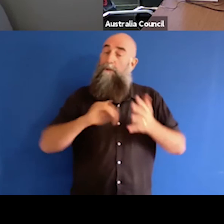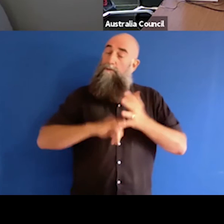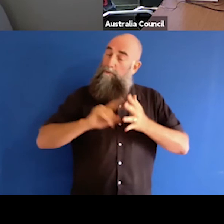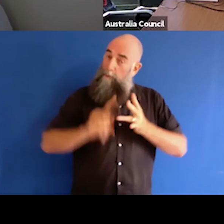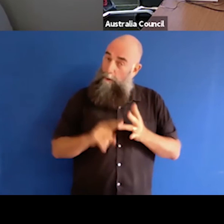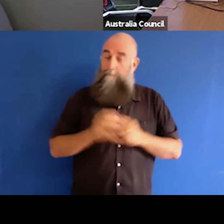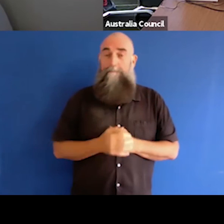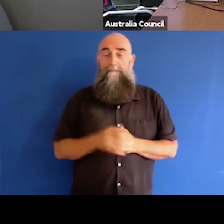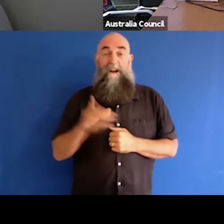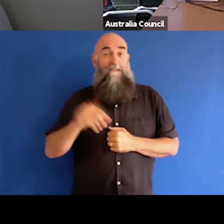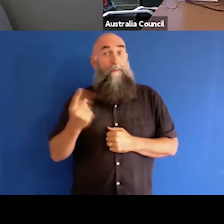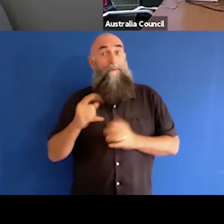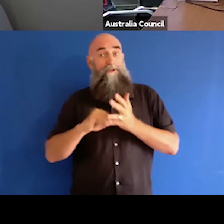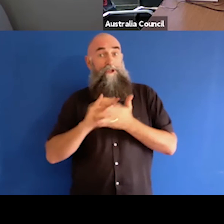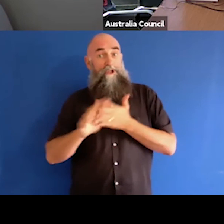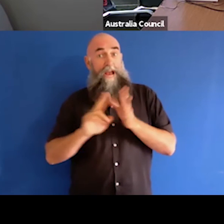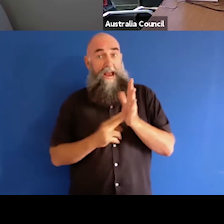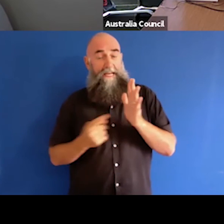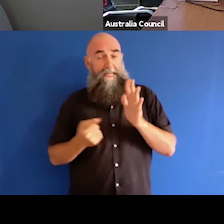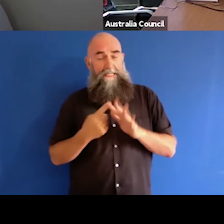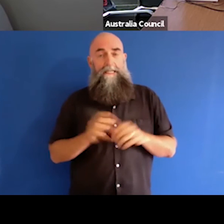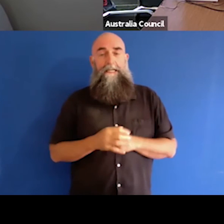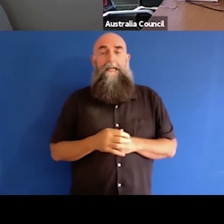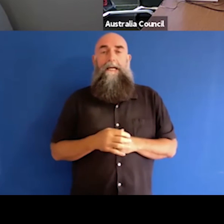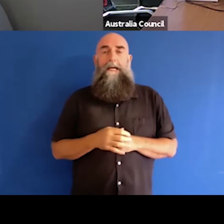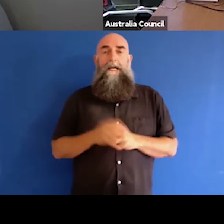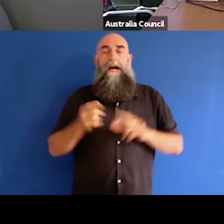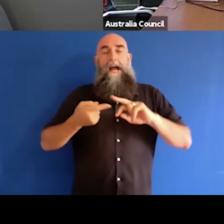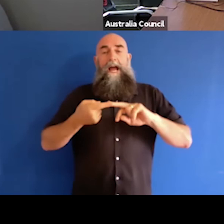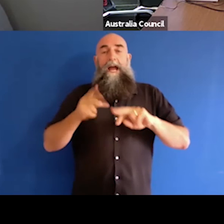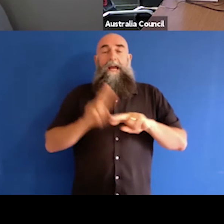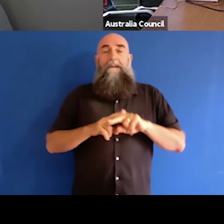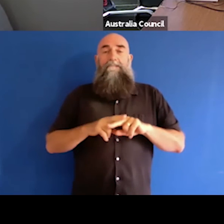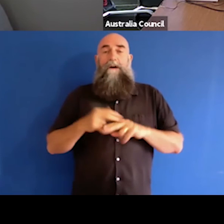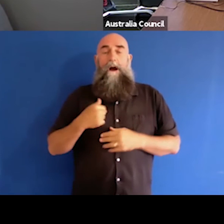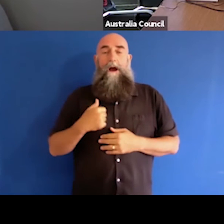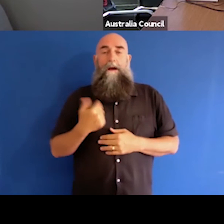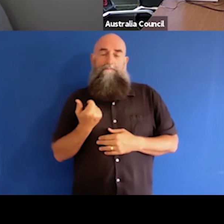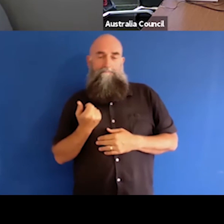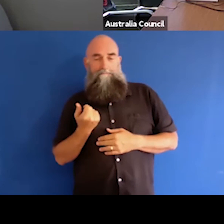This is from Shane, "So if I say send in the first chapter of the piece I'm working on,